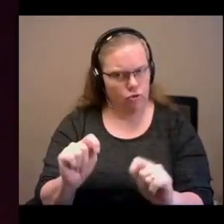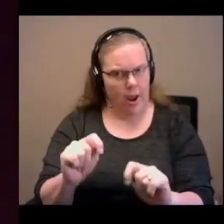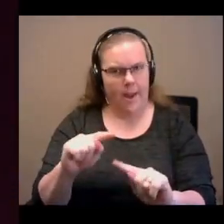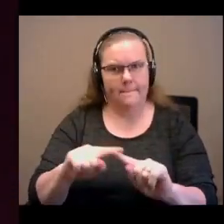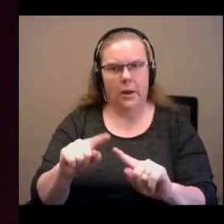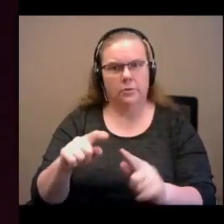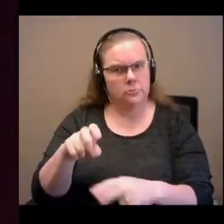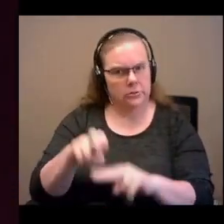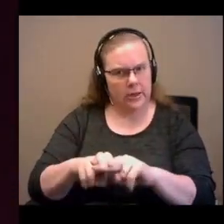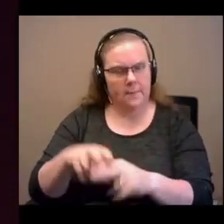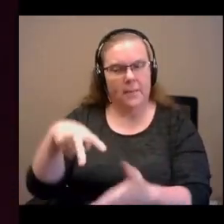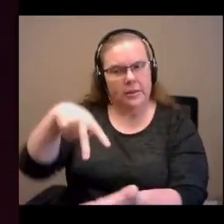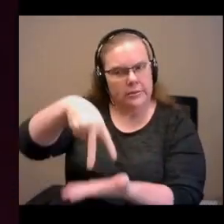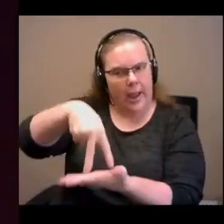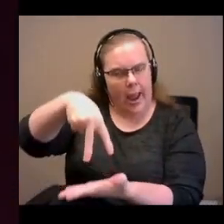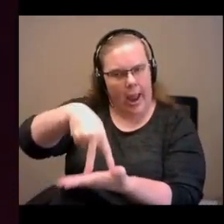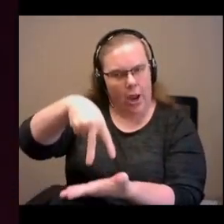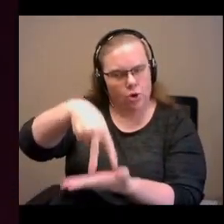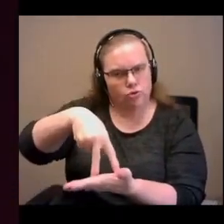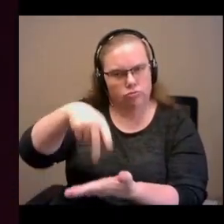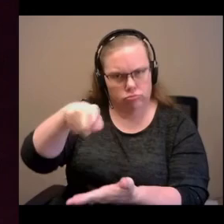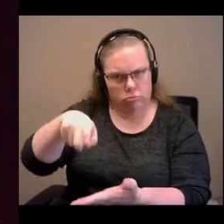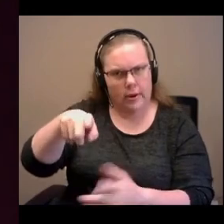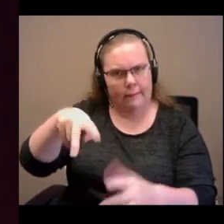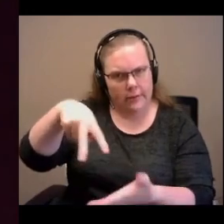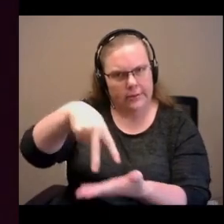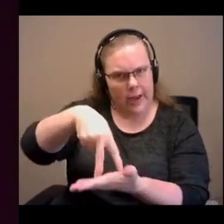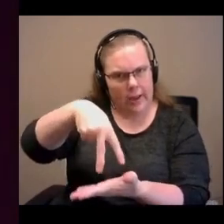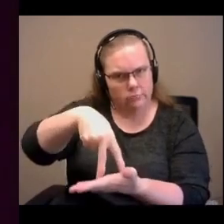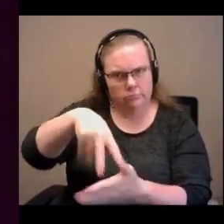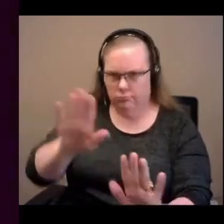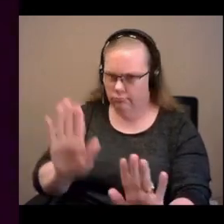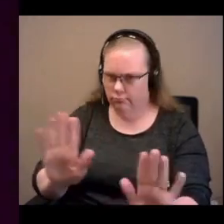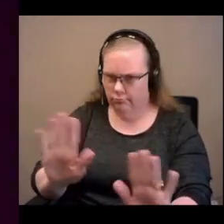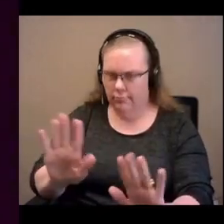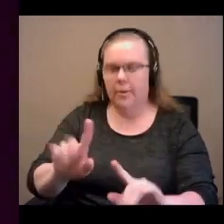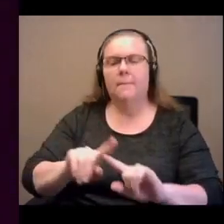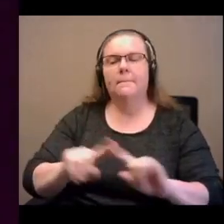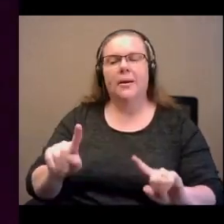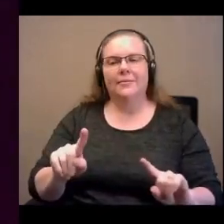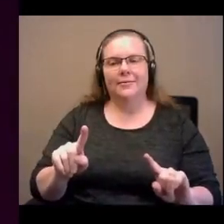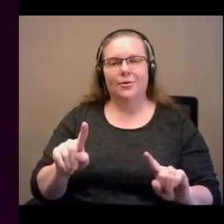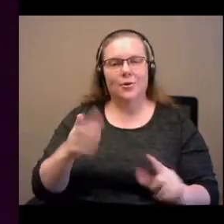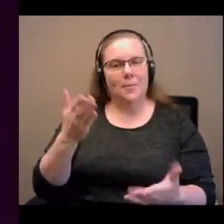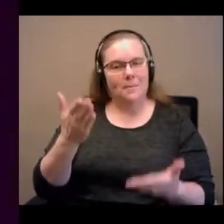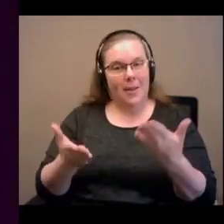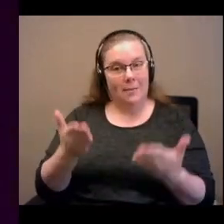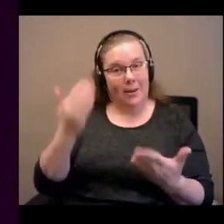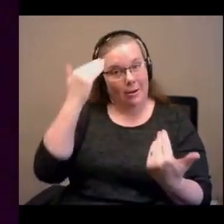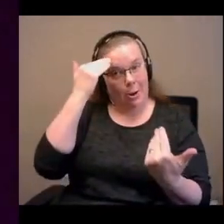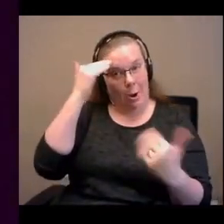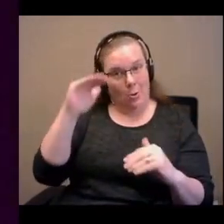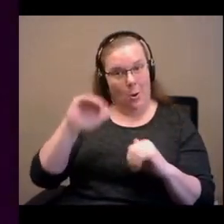for about 50 minutes. You got a little time. You may not know quite how we do. So I think